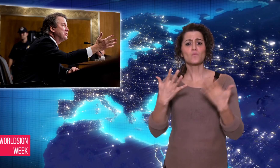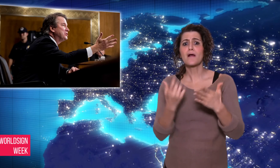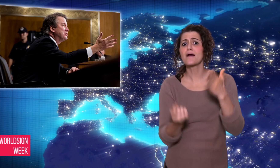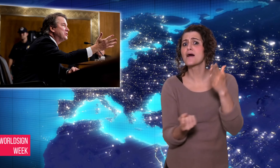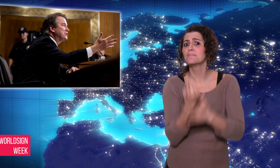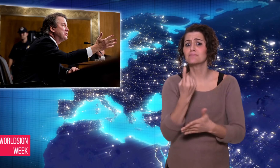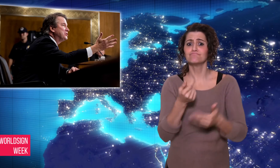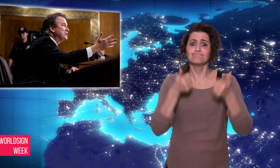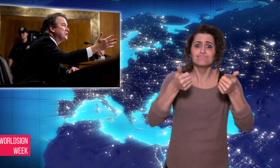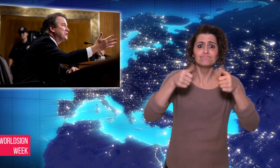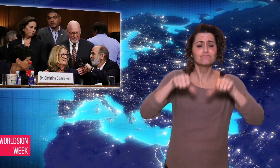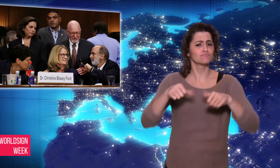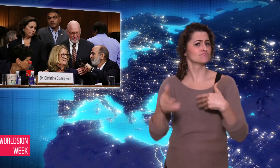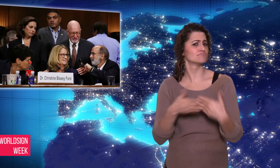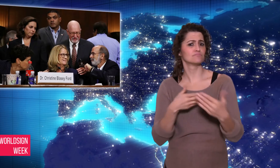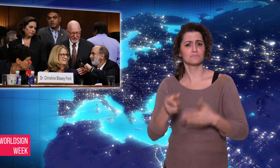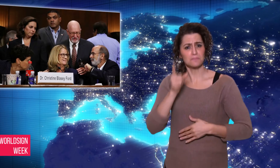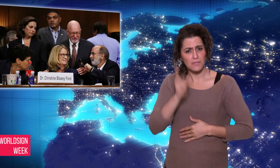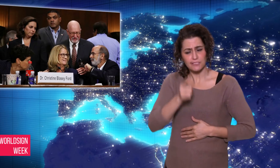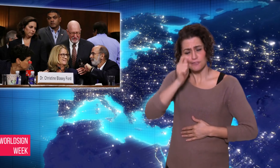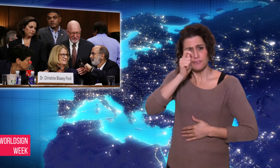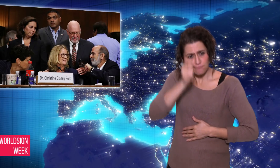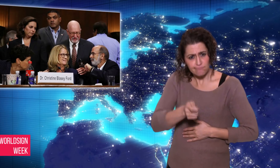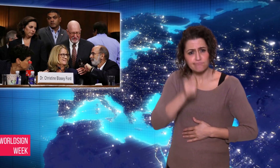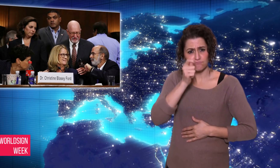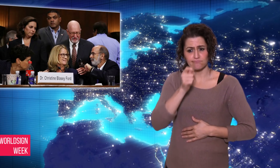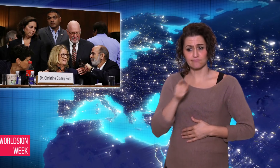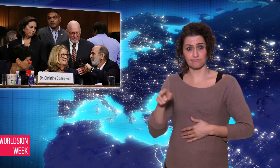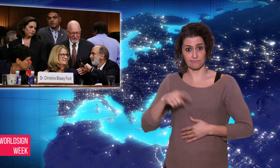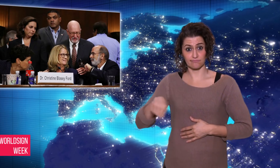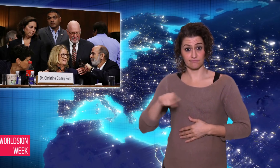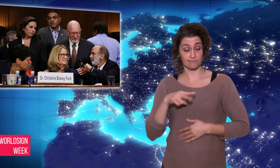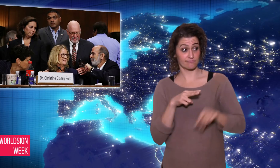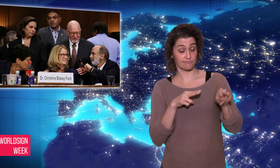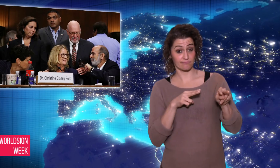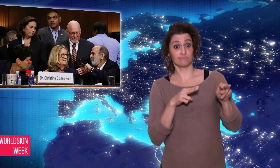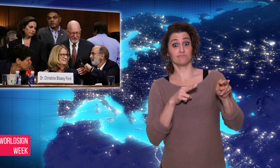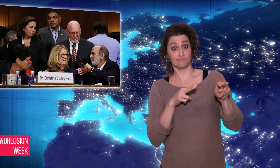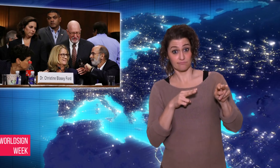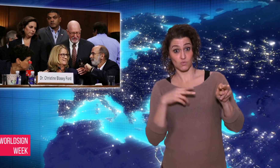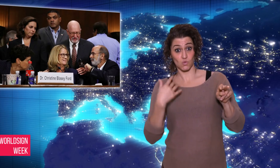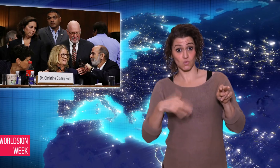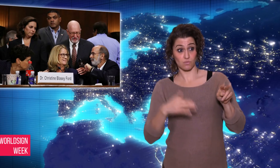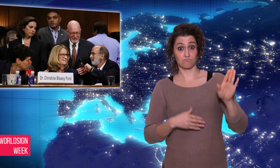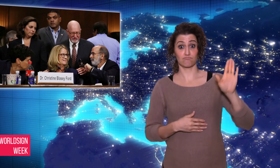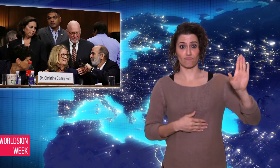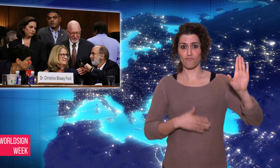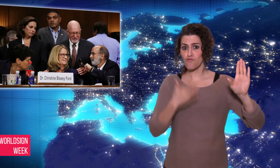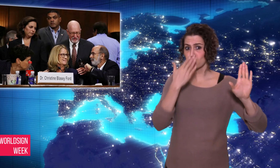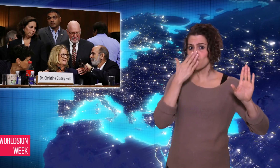accused the Democratic judges of